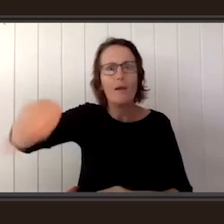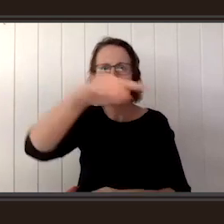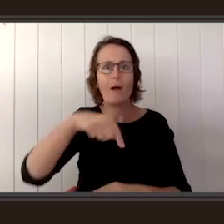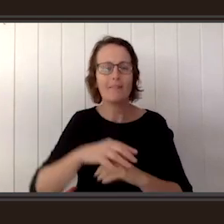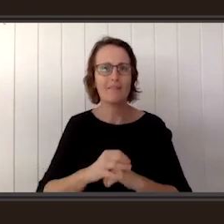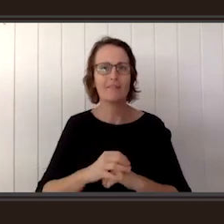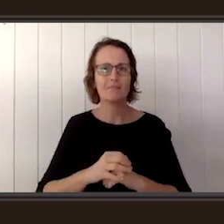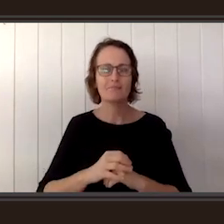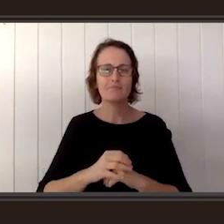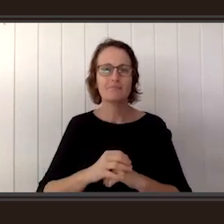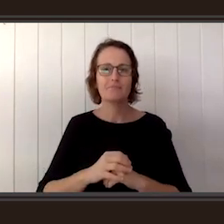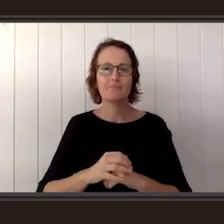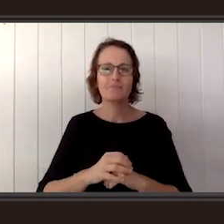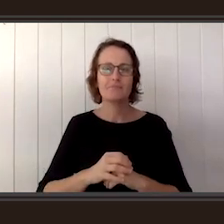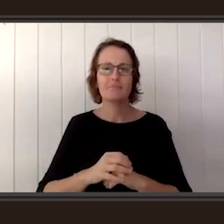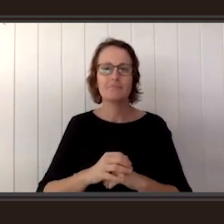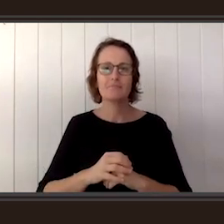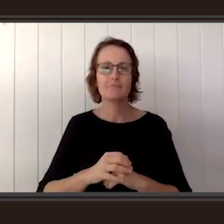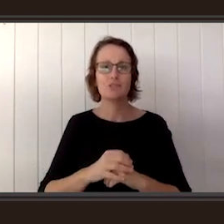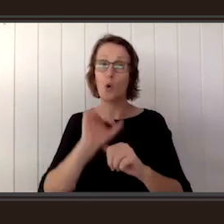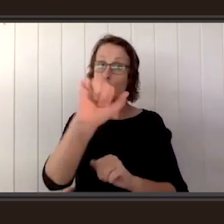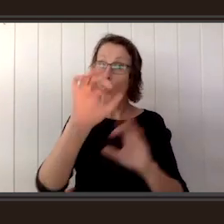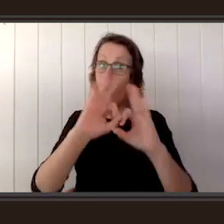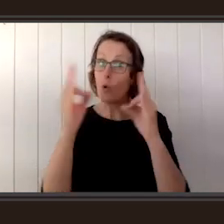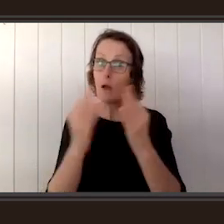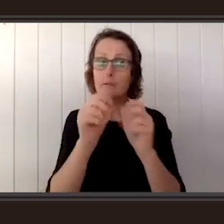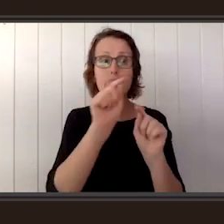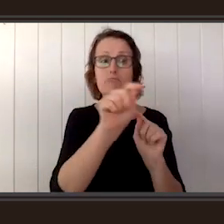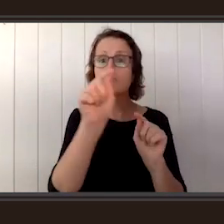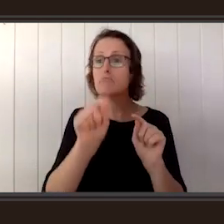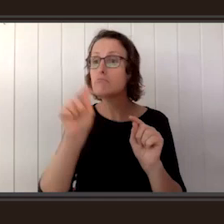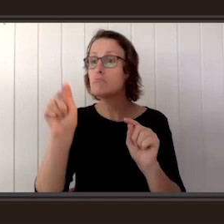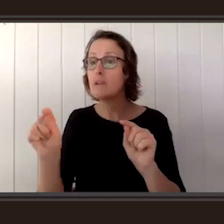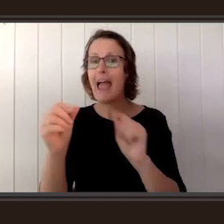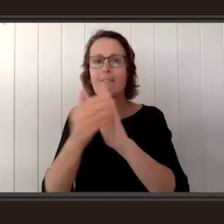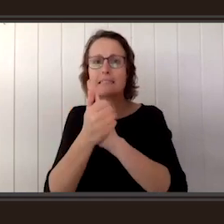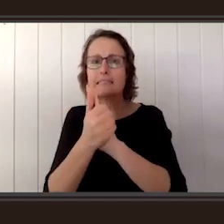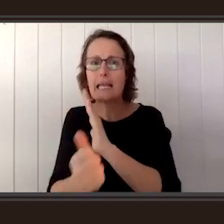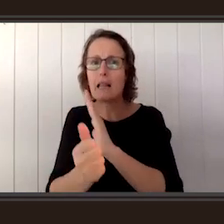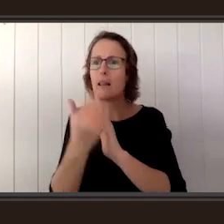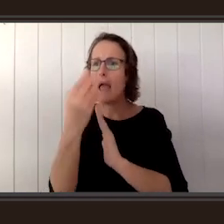What are the talents and skills that exist within your organisation, and how can we look at them differently? How can we think of them